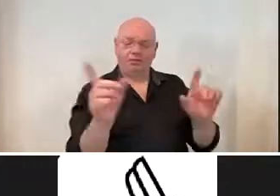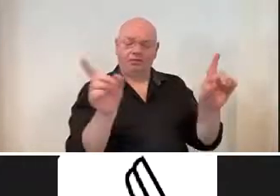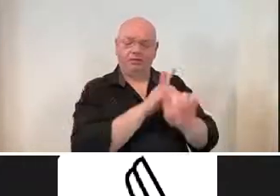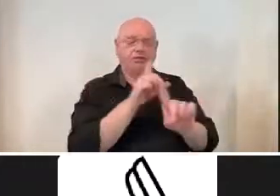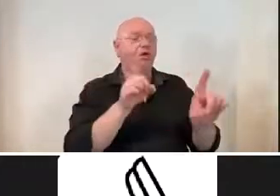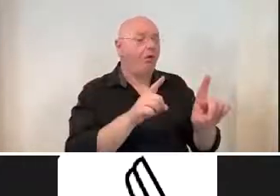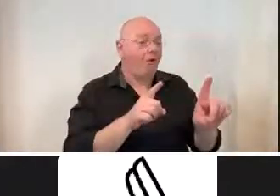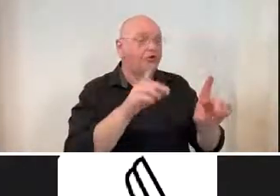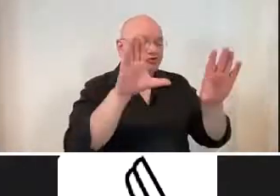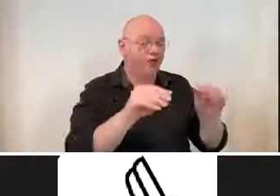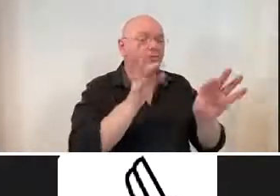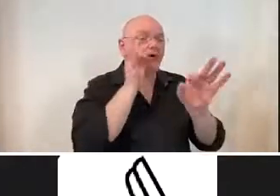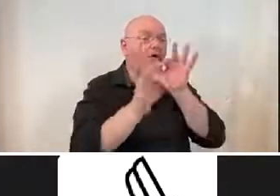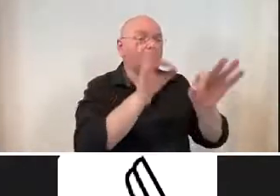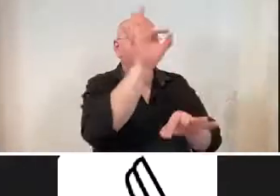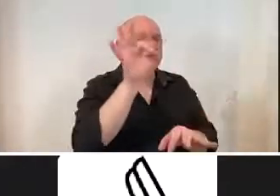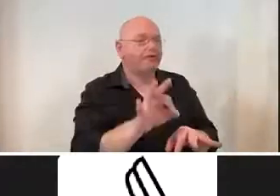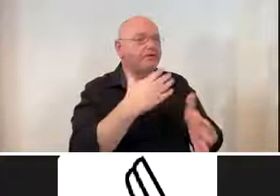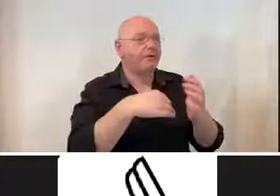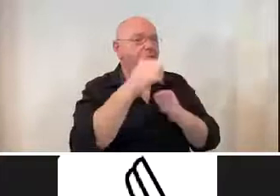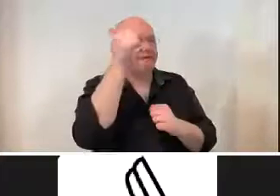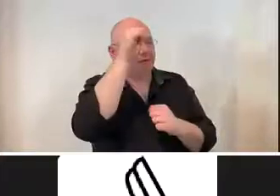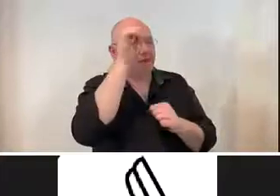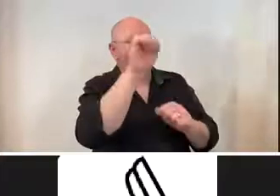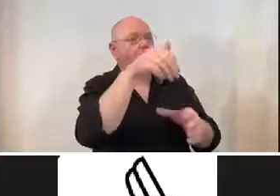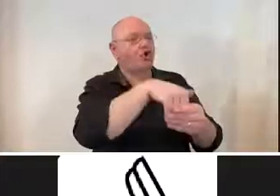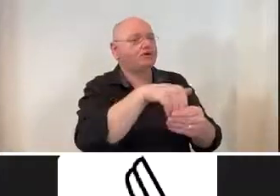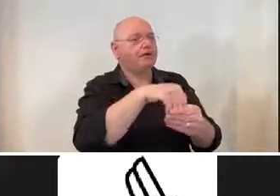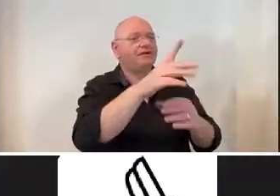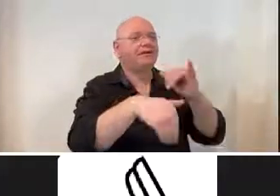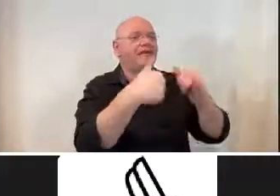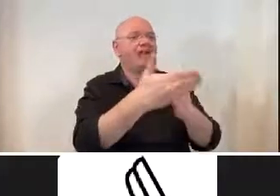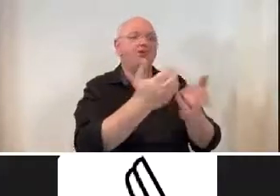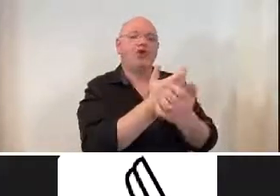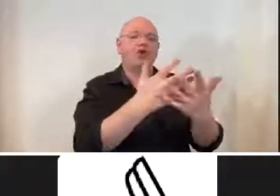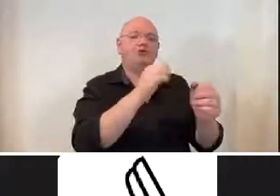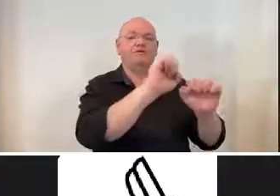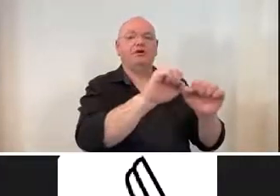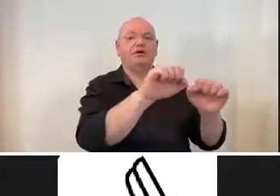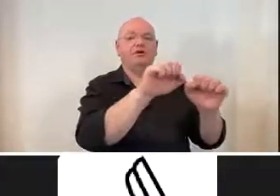I went to school in Eastbourne. Molly is an artist that used to study in London but came back during the pandemic to East born.